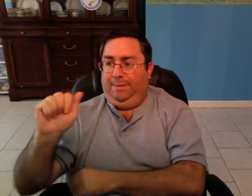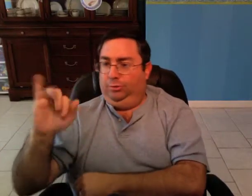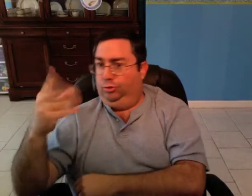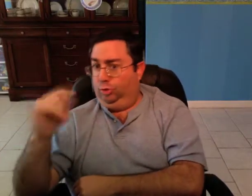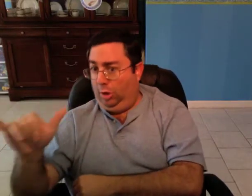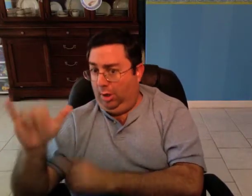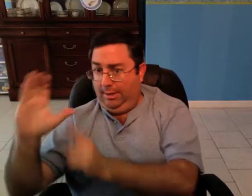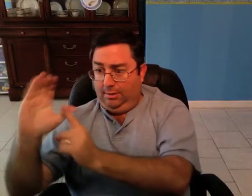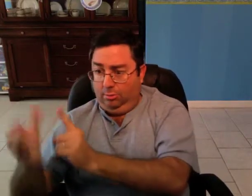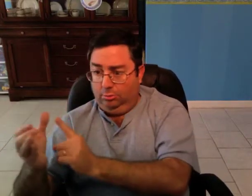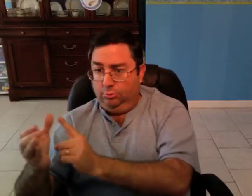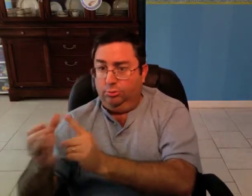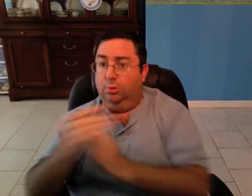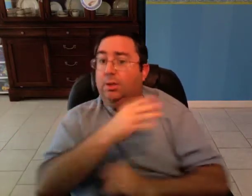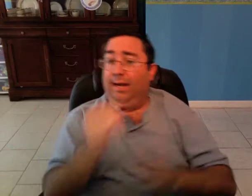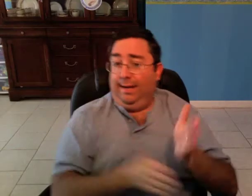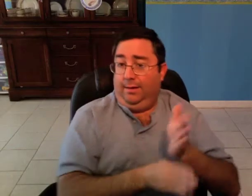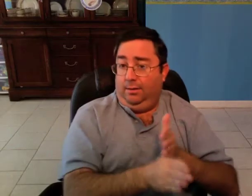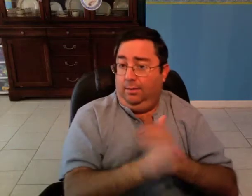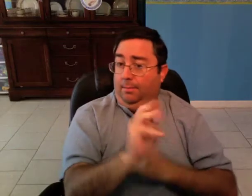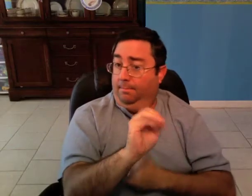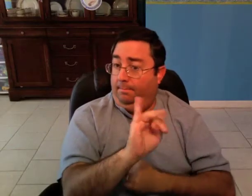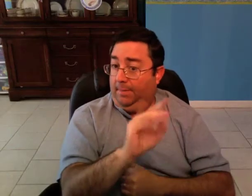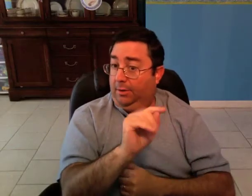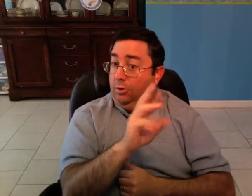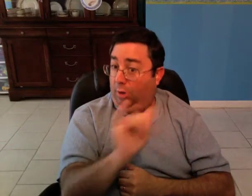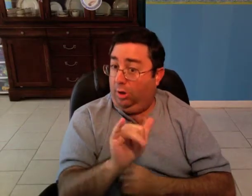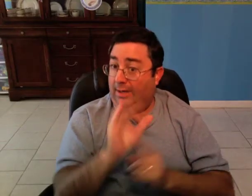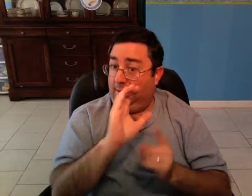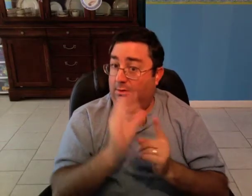But it must be understood that many cultures consist of a majority culture and a minority culture.